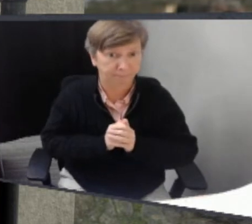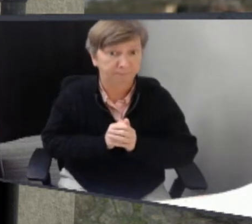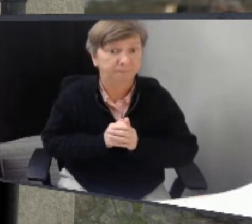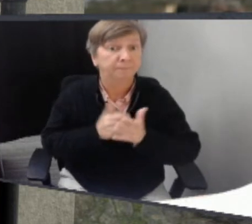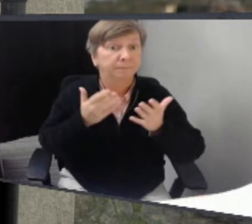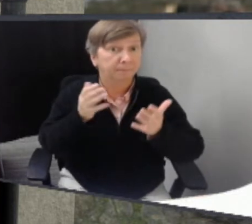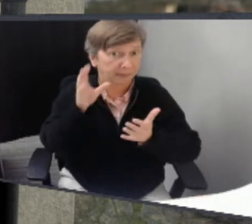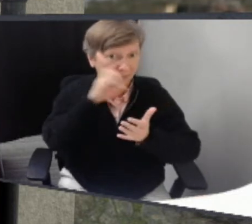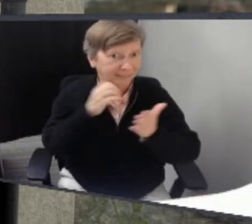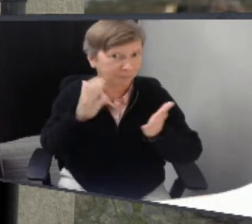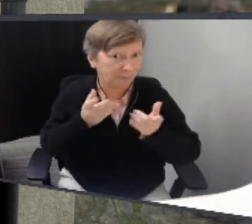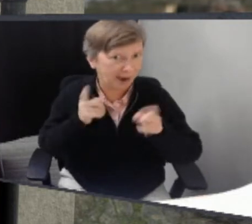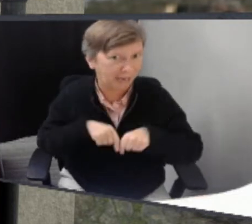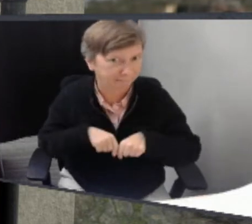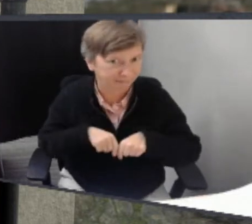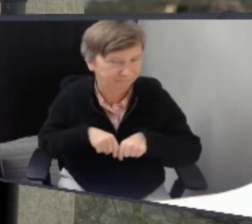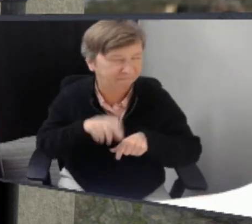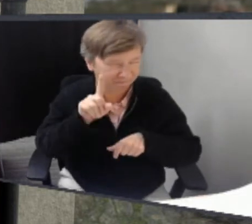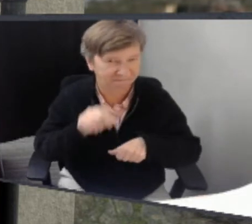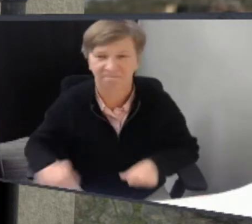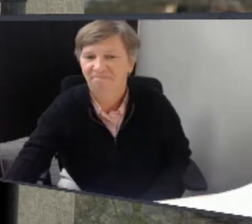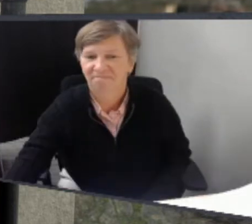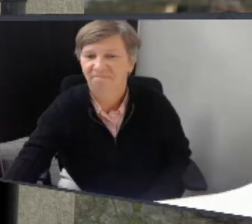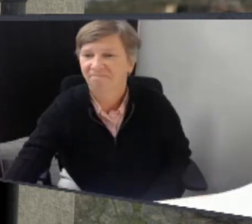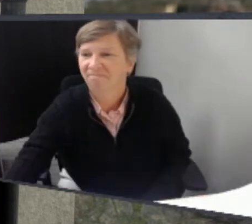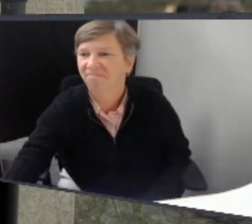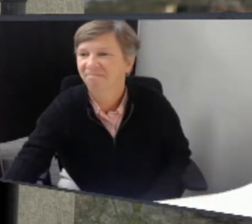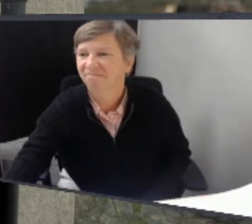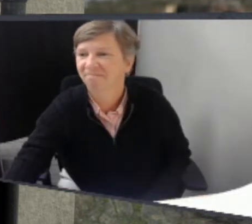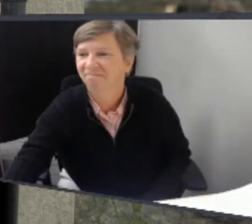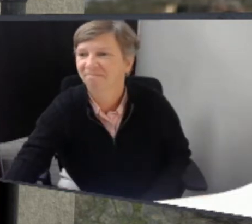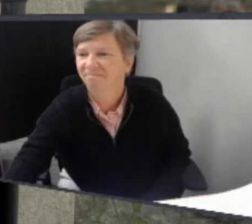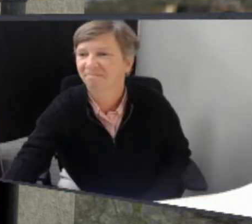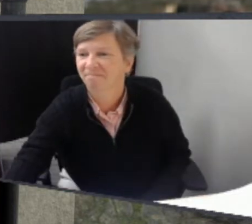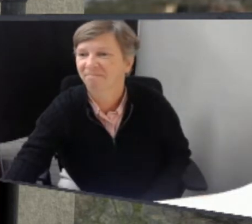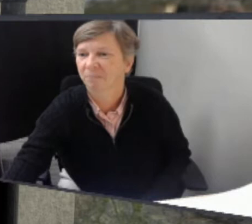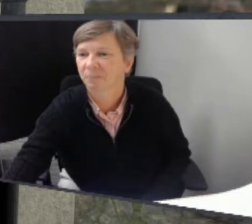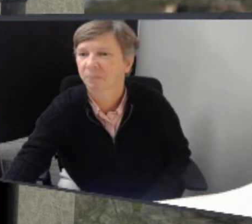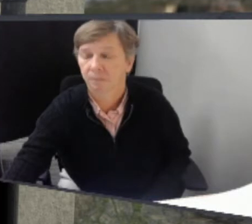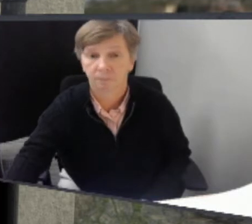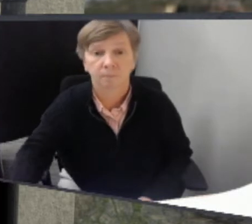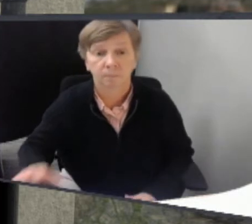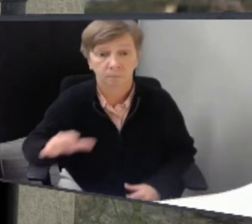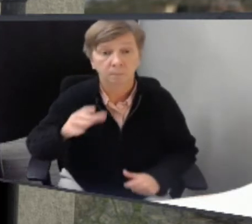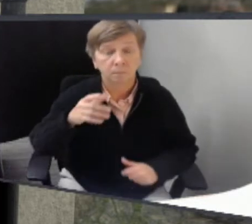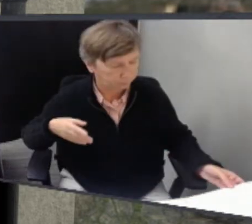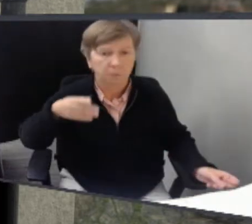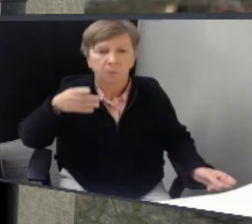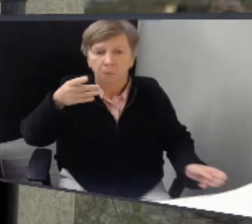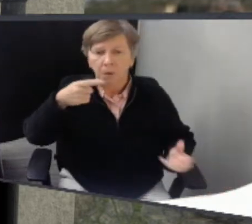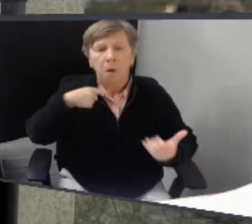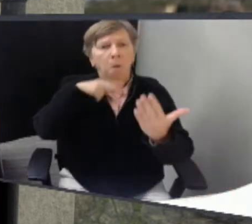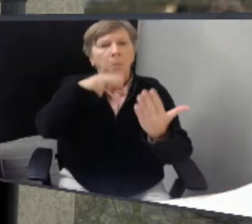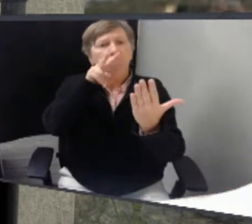symposium. So, I signed up to do so, and guess what happens? I'll show you. They sent me a copy of the